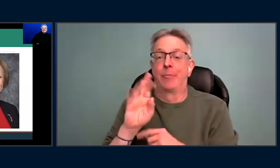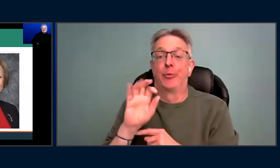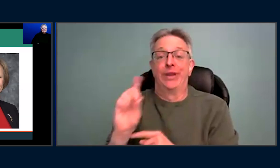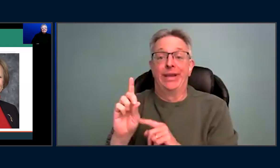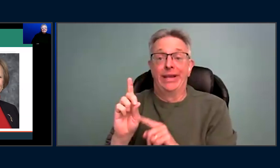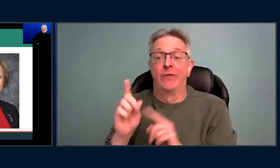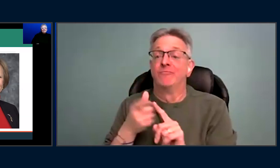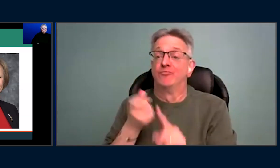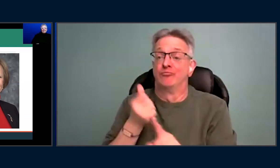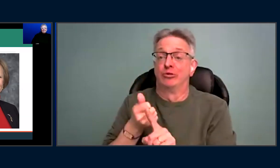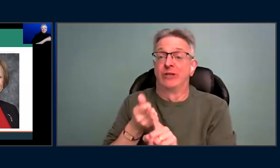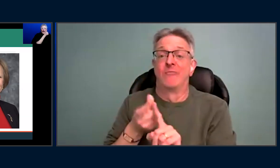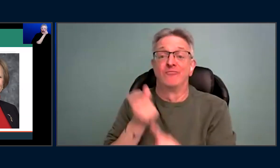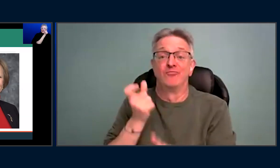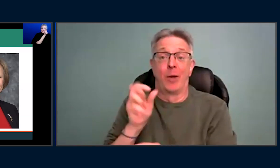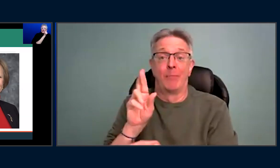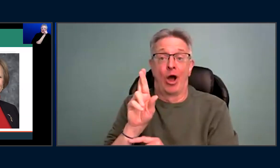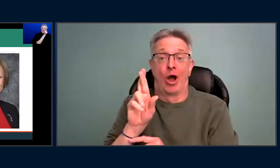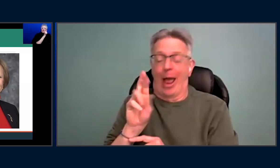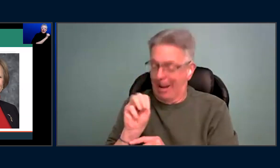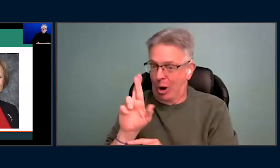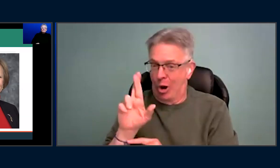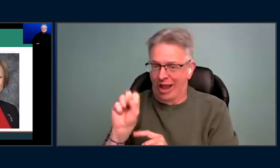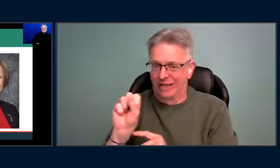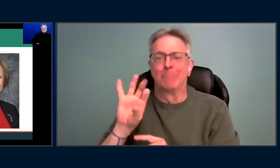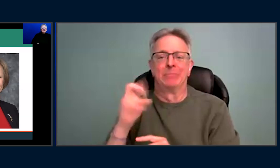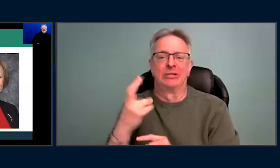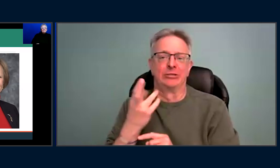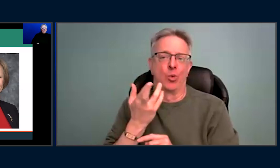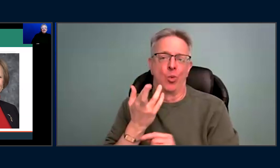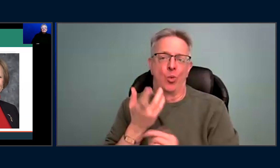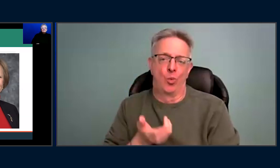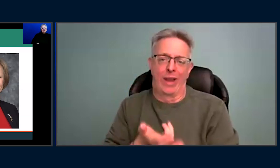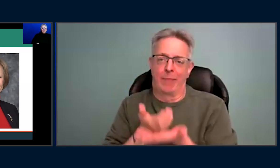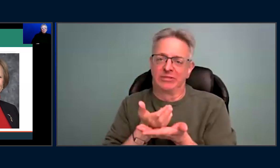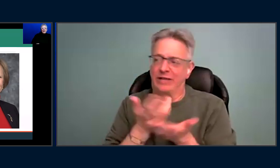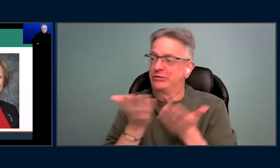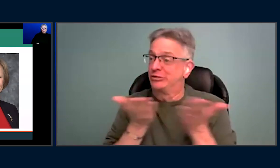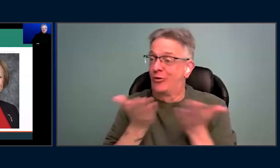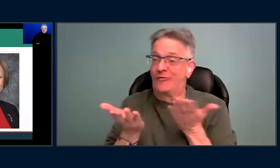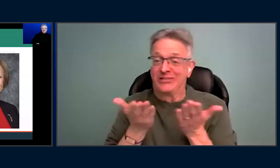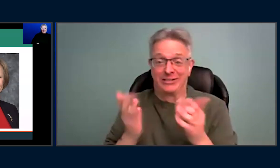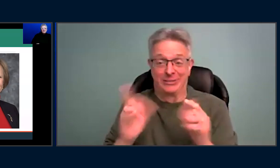Claudette Reid and she is from MRS,